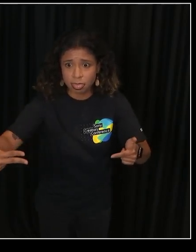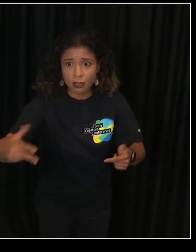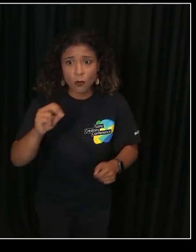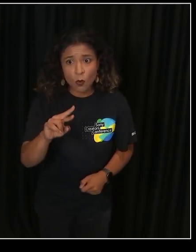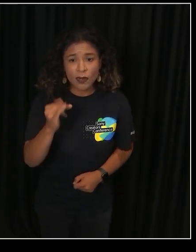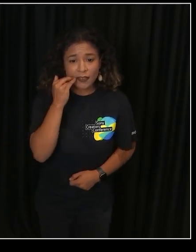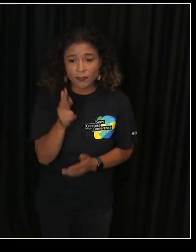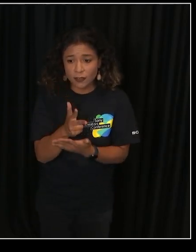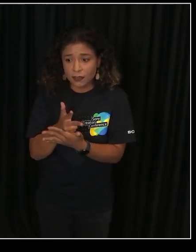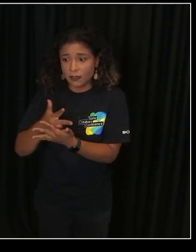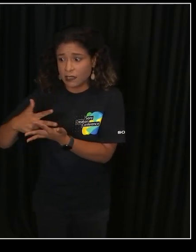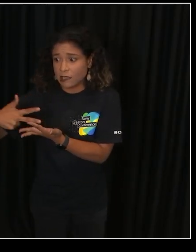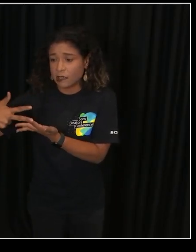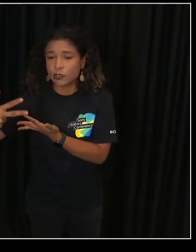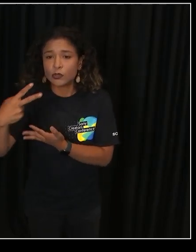or if it hits a wall or some other obstacle.